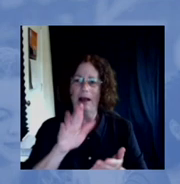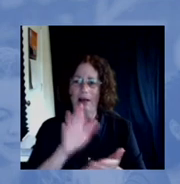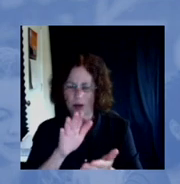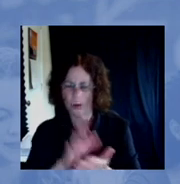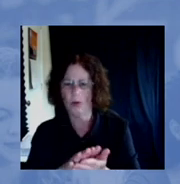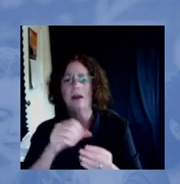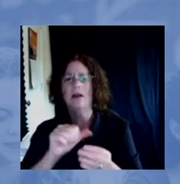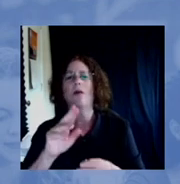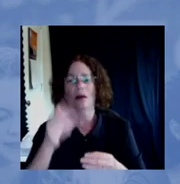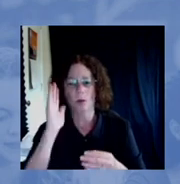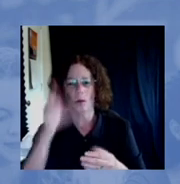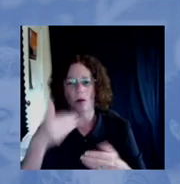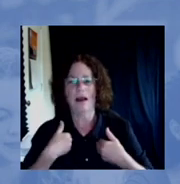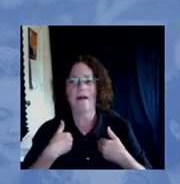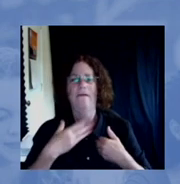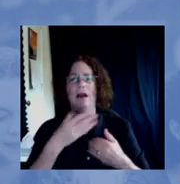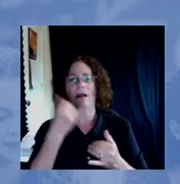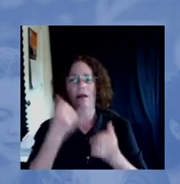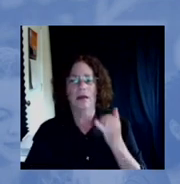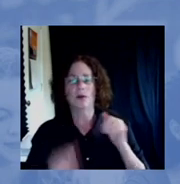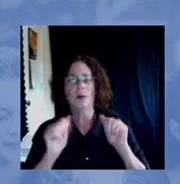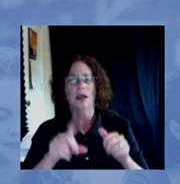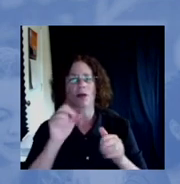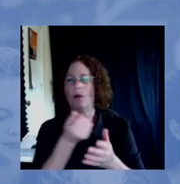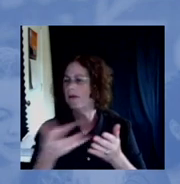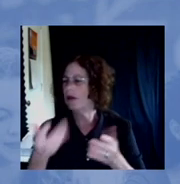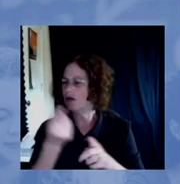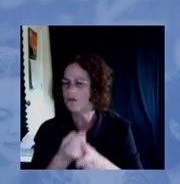AND, LAST, WE CAN DO EVERYTHING RIGHT WITH OUR TEACHERS, EVERYTHING RIGHT WITH OUR KIDS